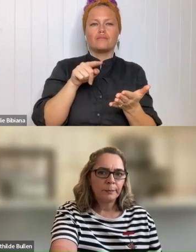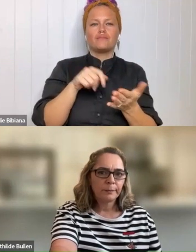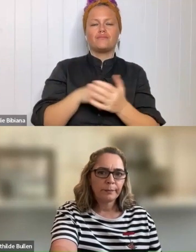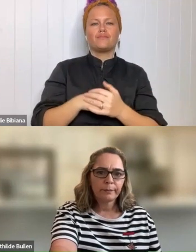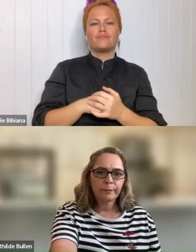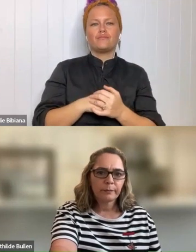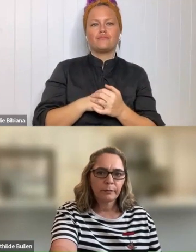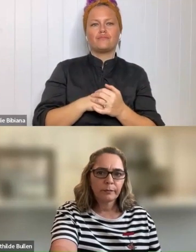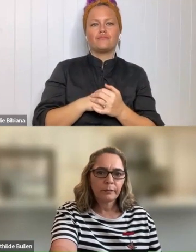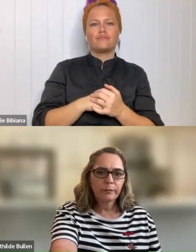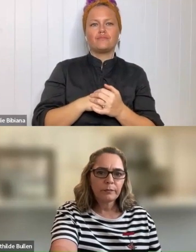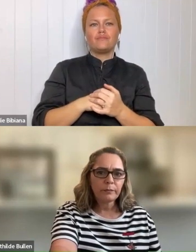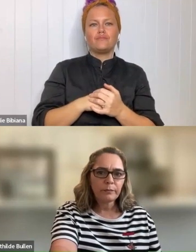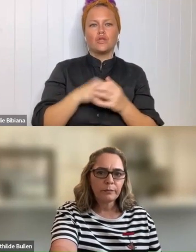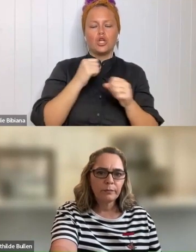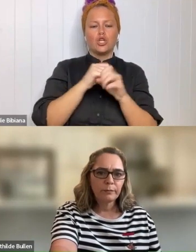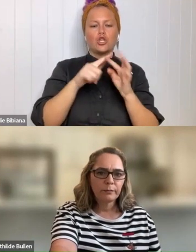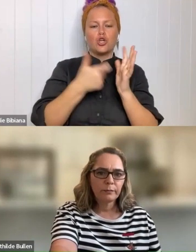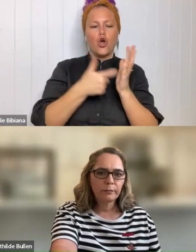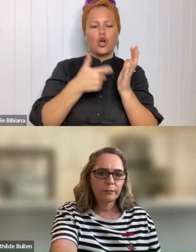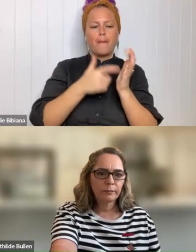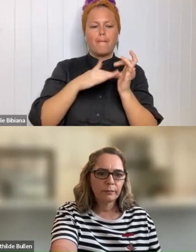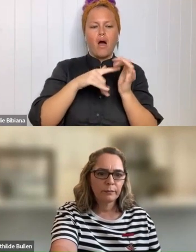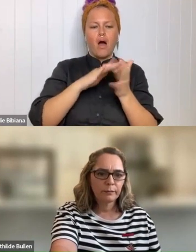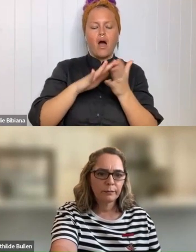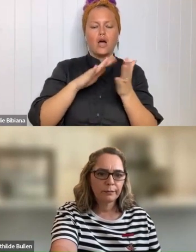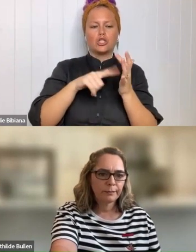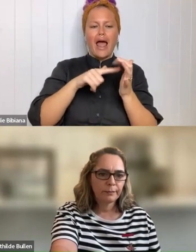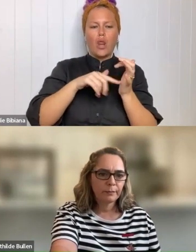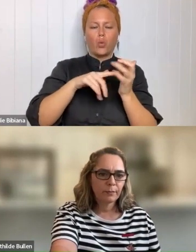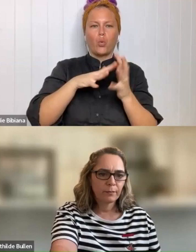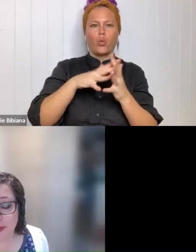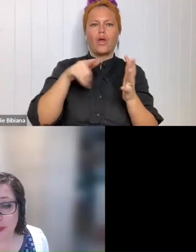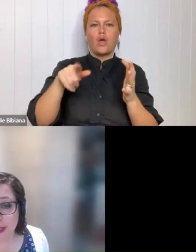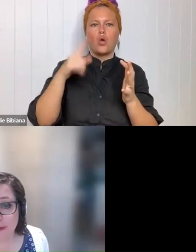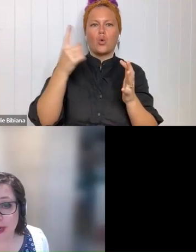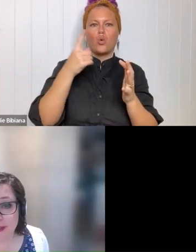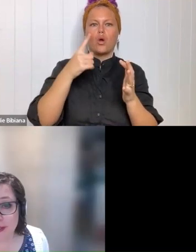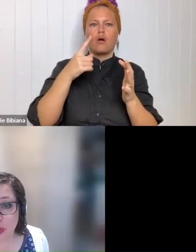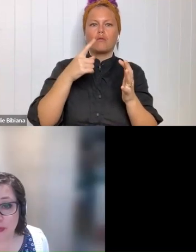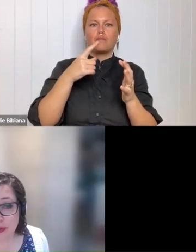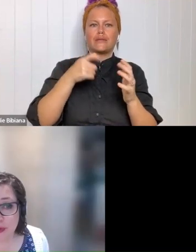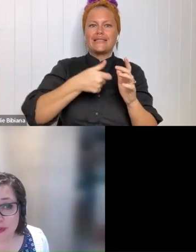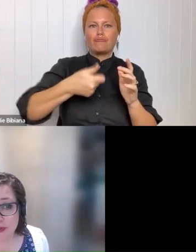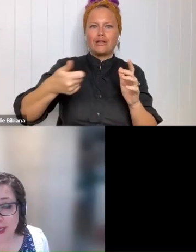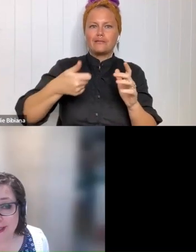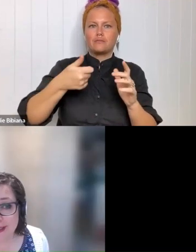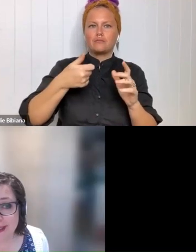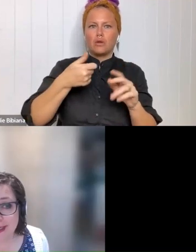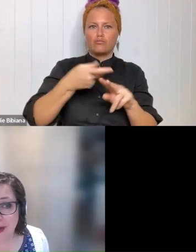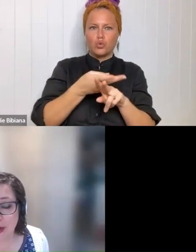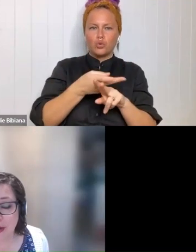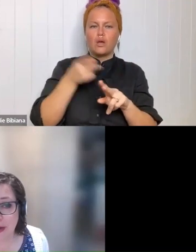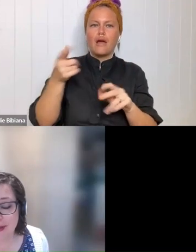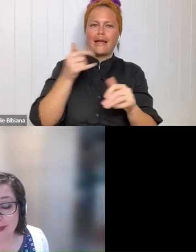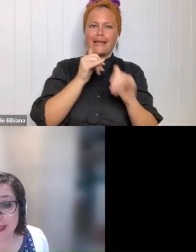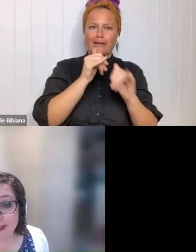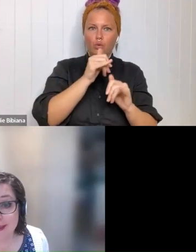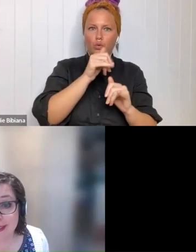this is Görkem Acaroğlu, who's the series producer, interviewing Fraser Caulfield, the artistic or the Artistic